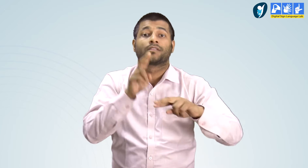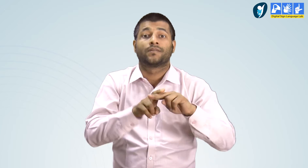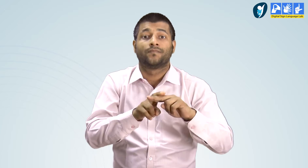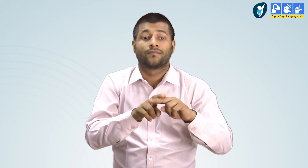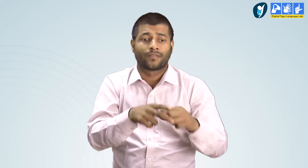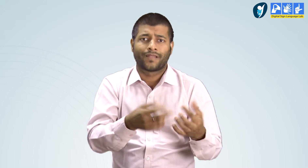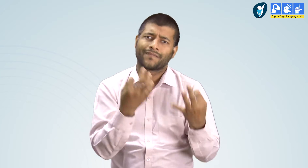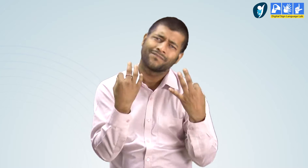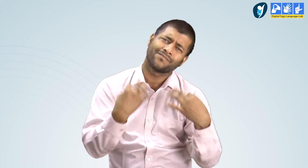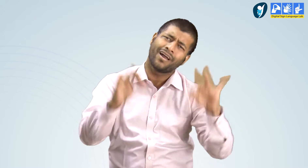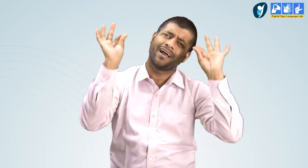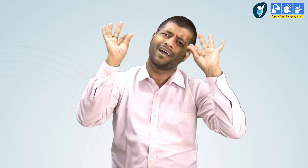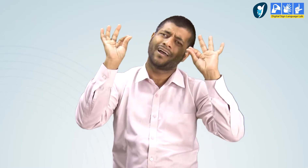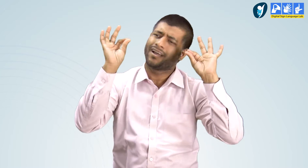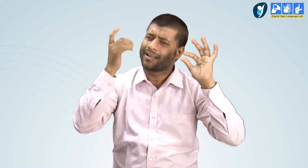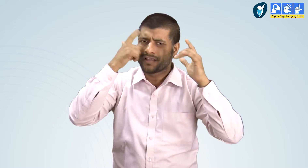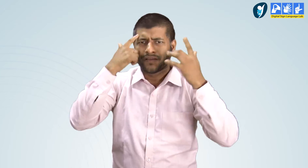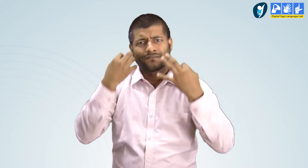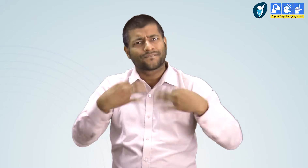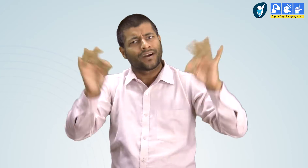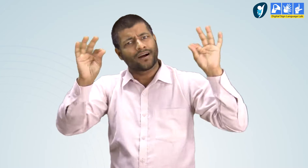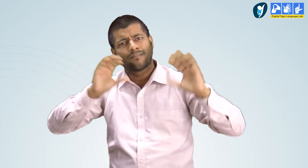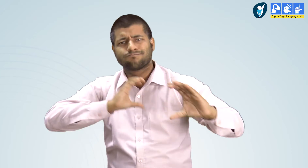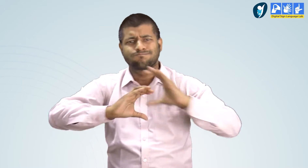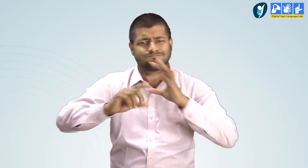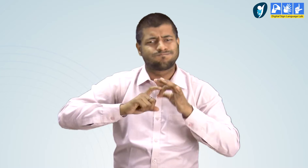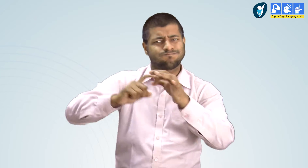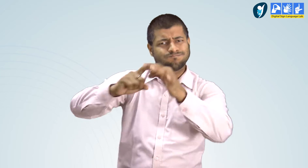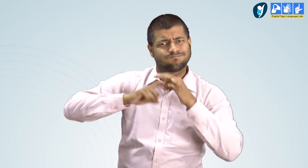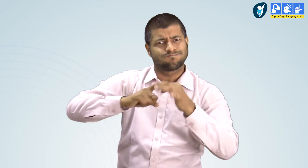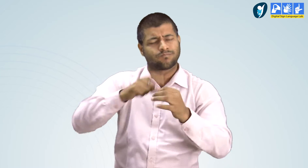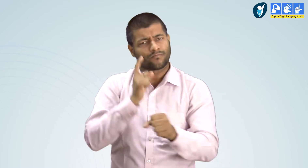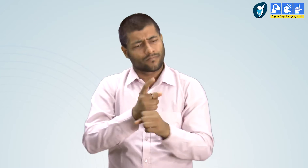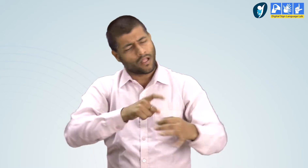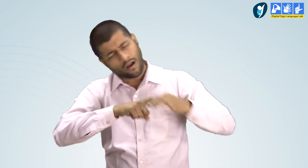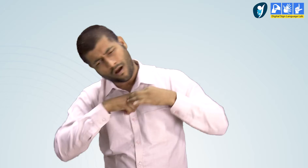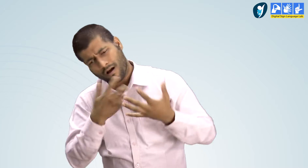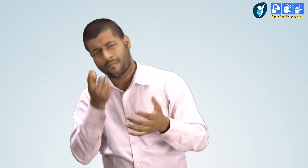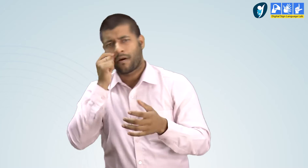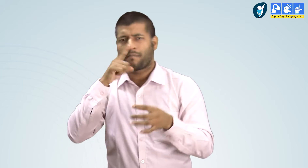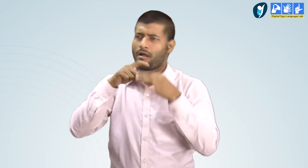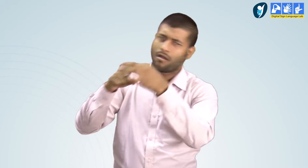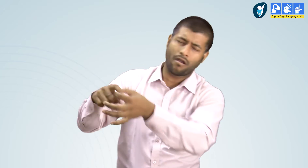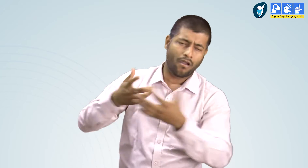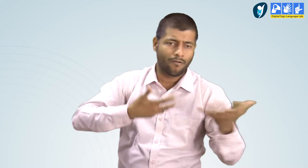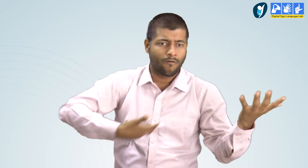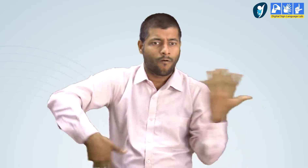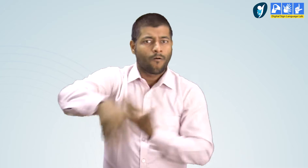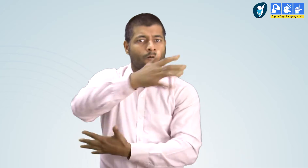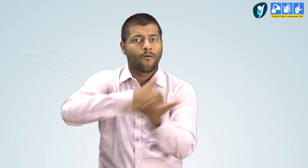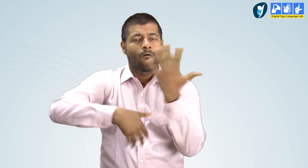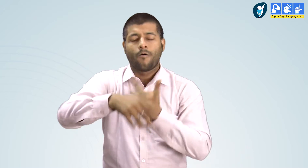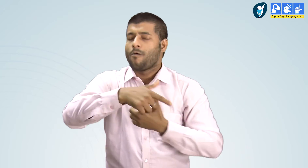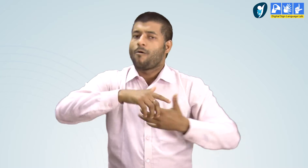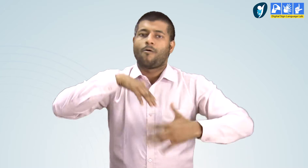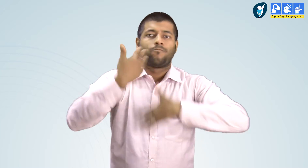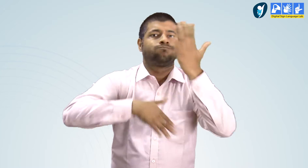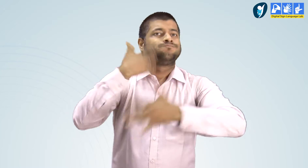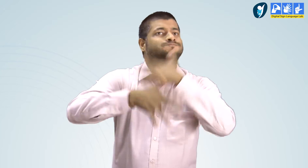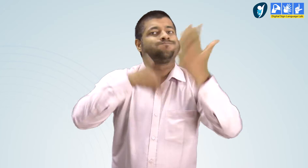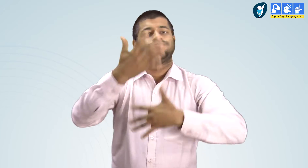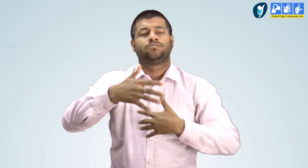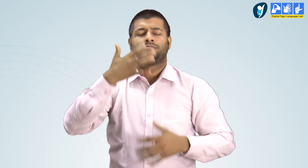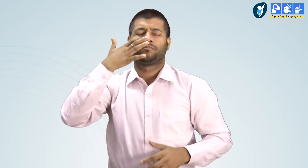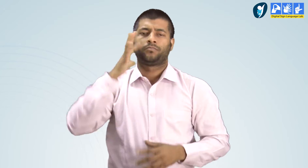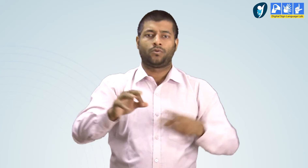And the same, If your child feels comfortable. So it makes your children curious thereby promoting learning.